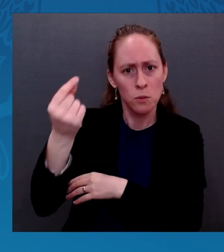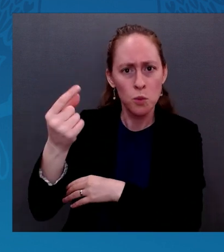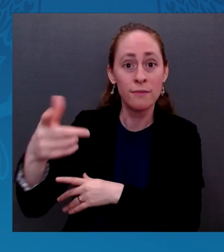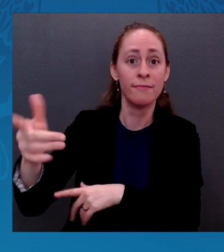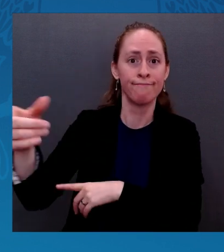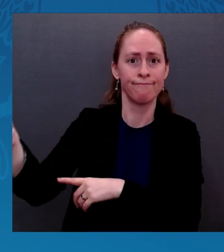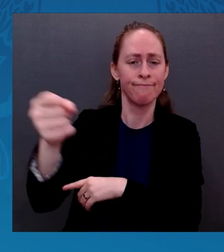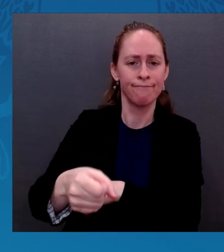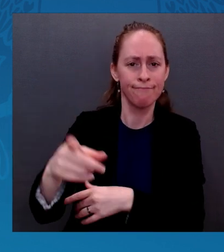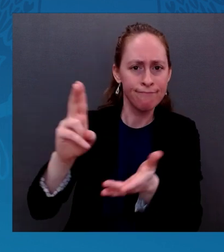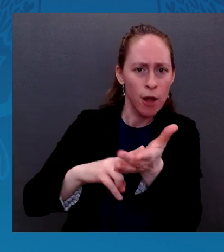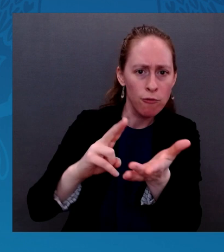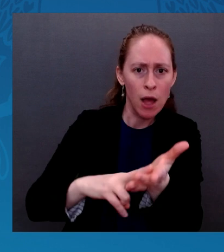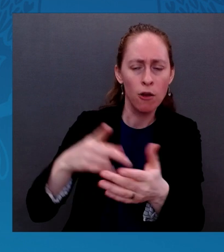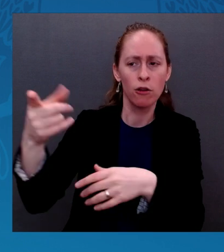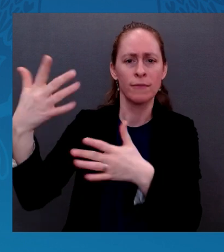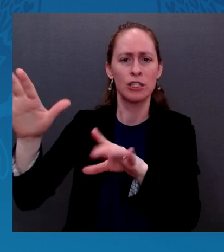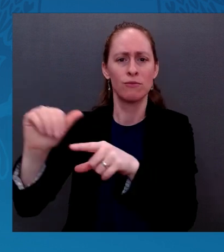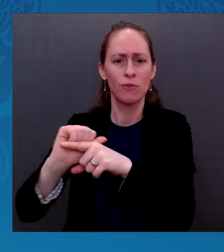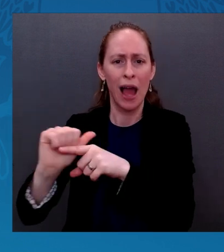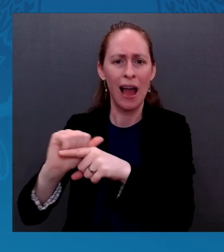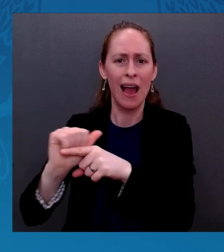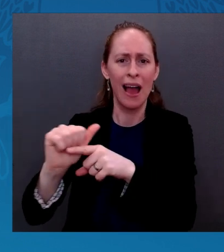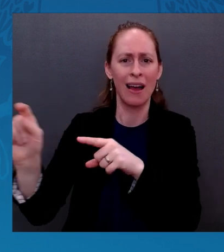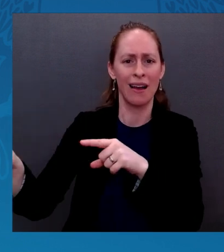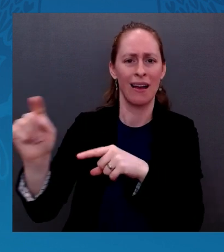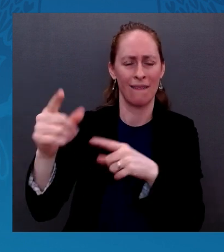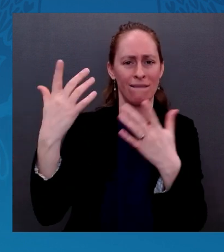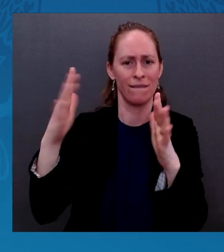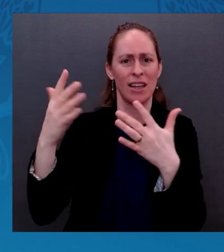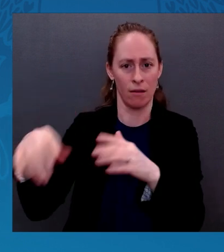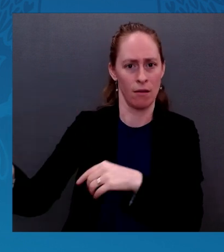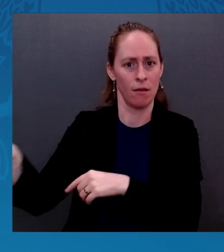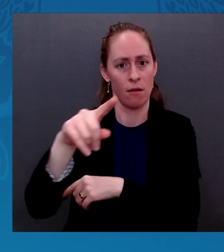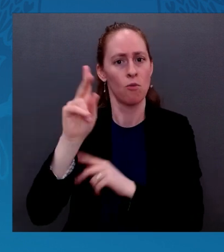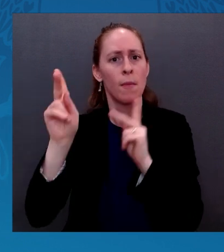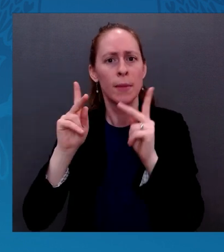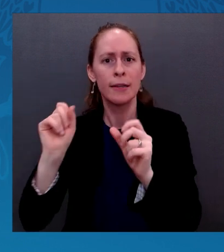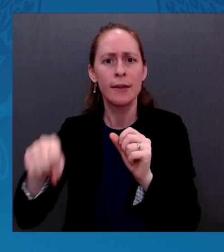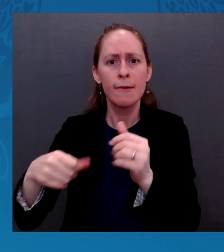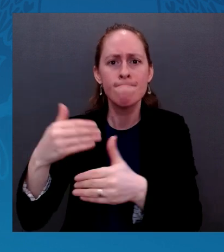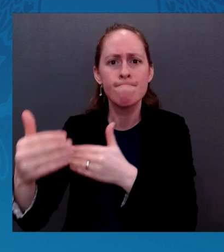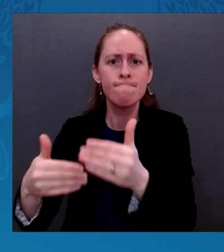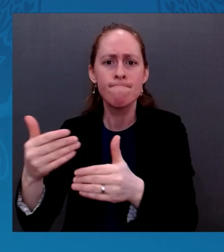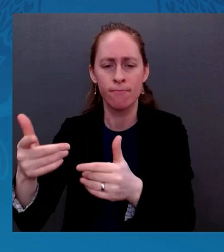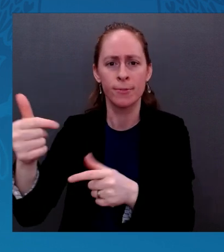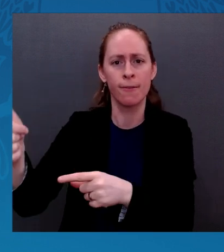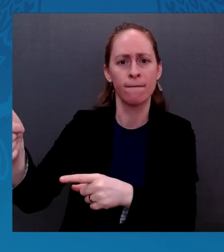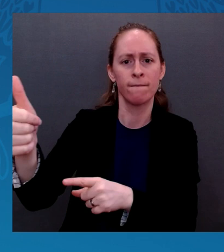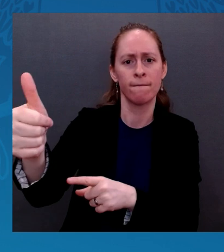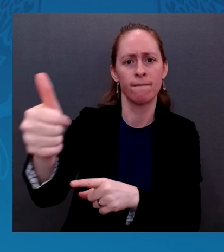and workers who can do the work in partnership with local government. So the homeowner does not have to worry, and that's the theme.